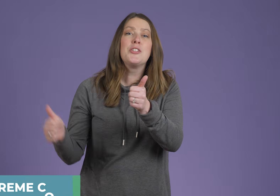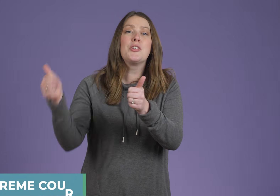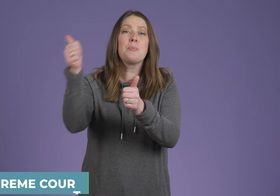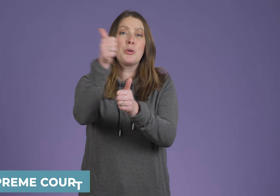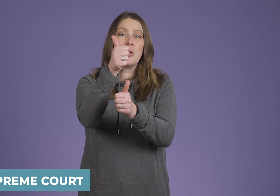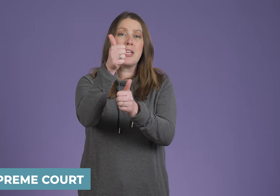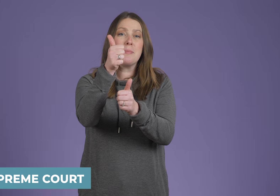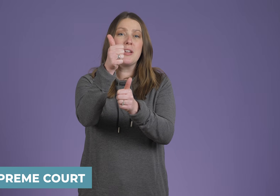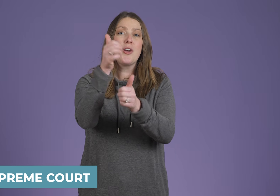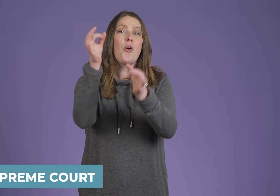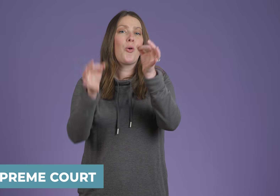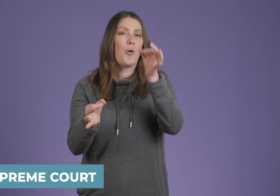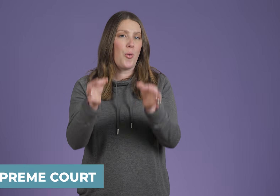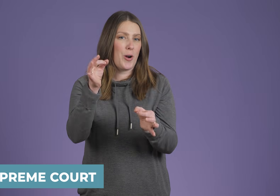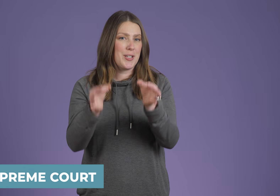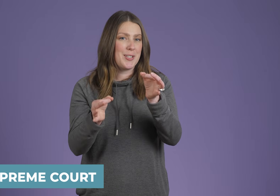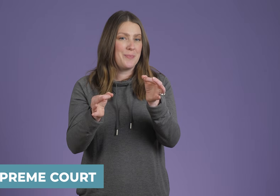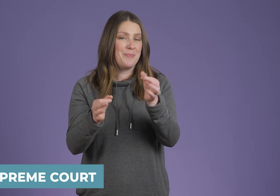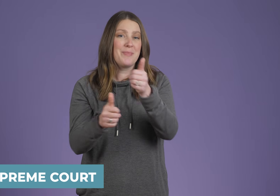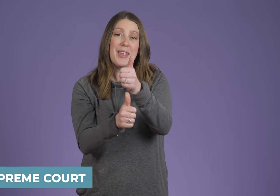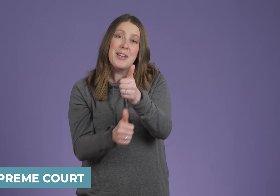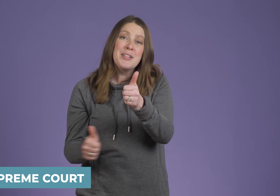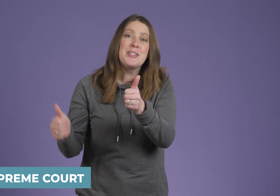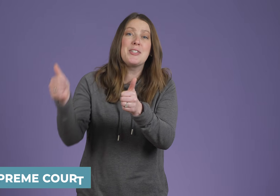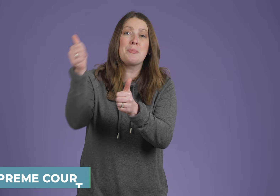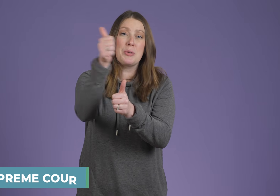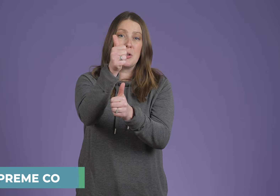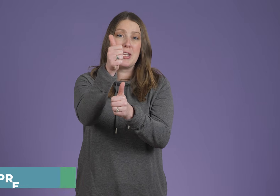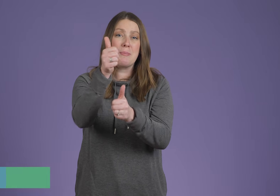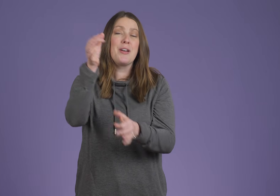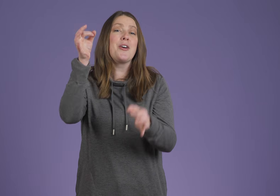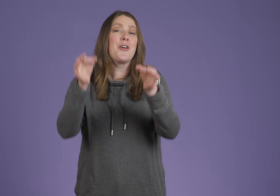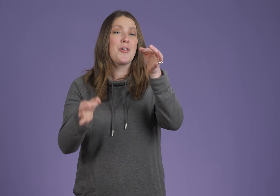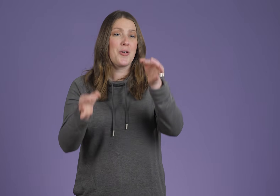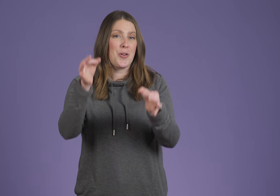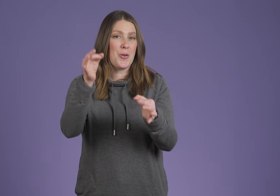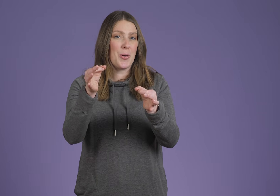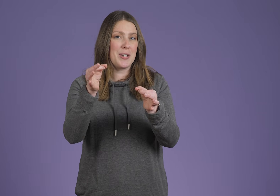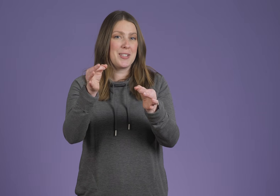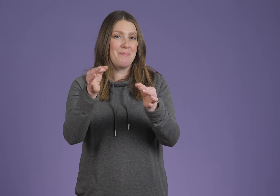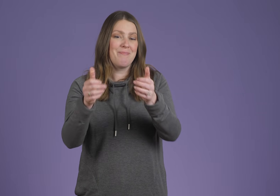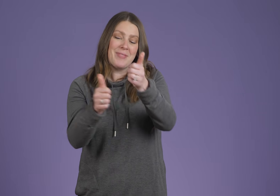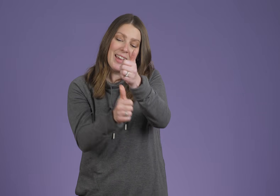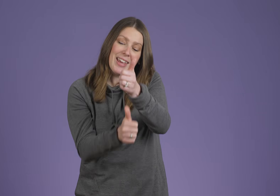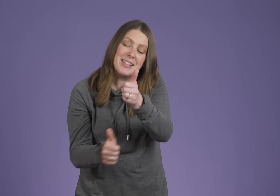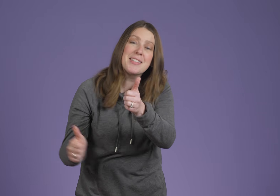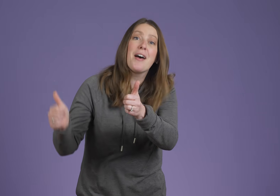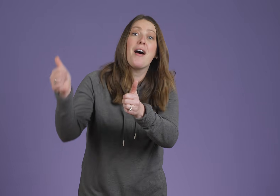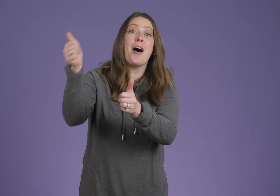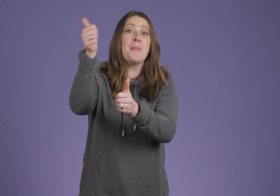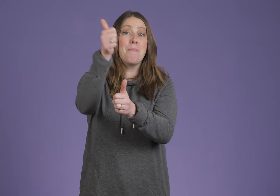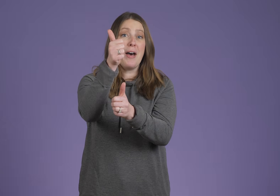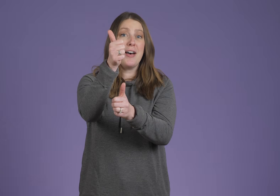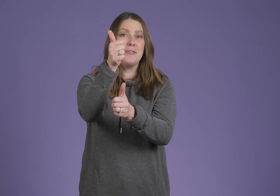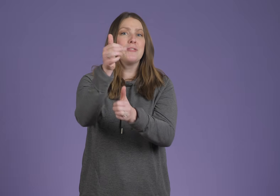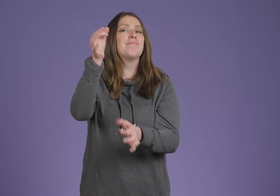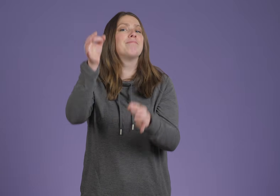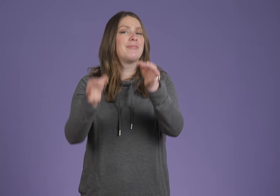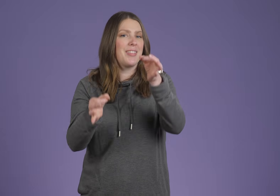Supreme Court. It's above